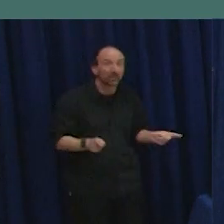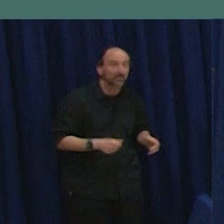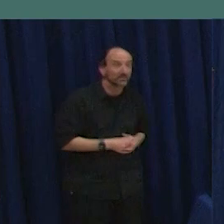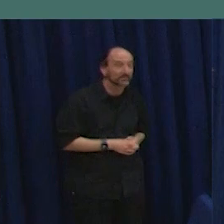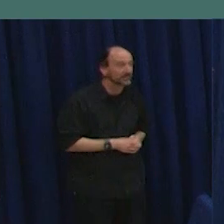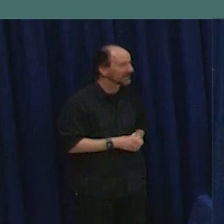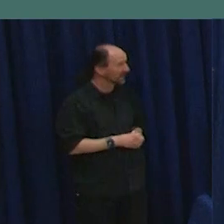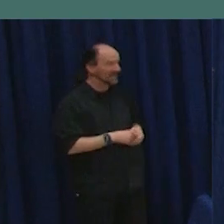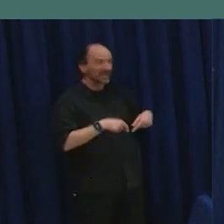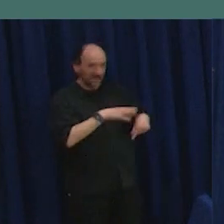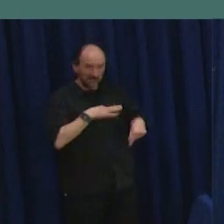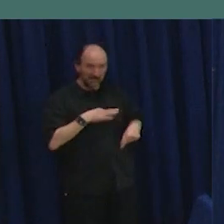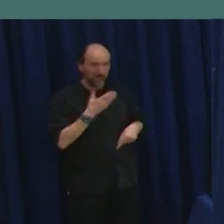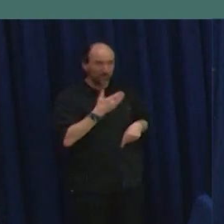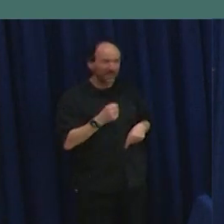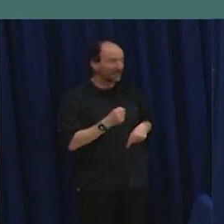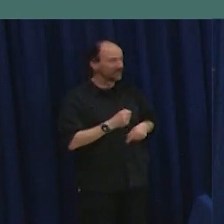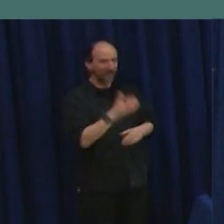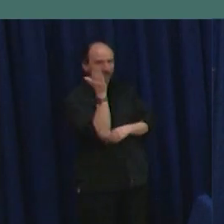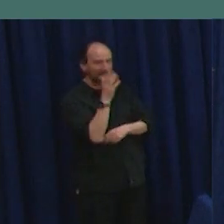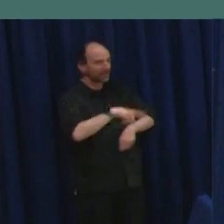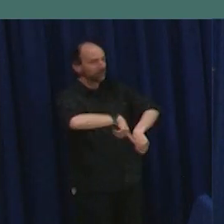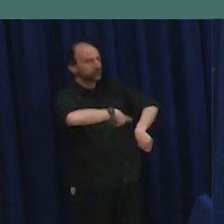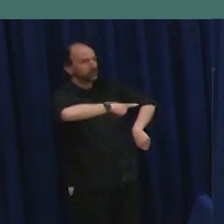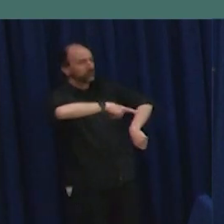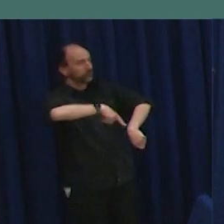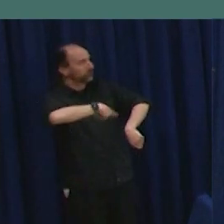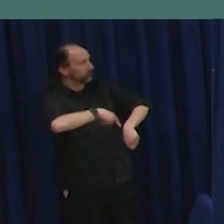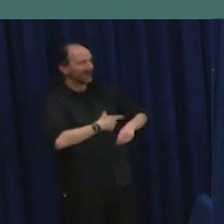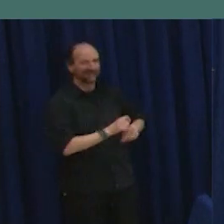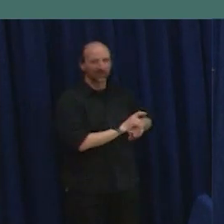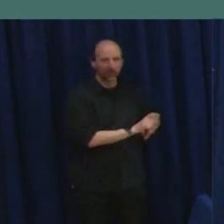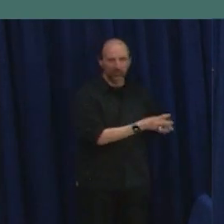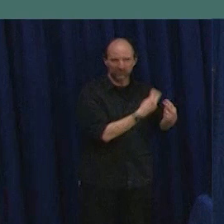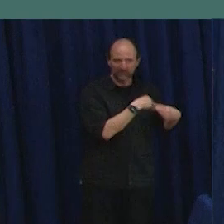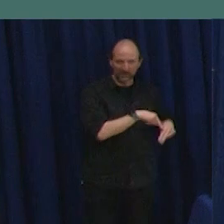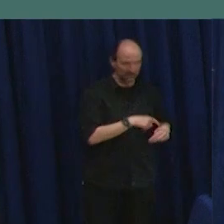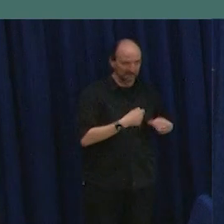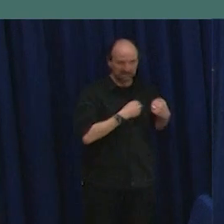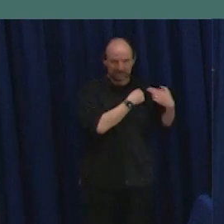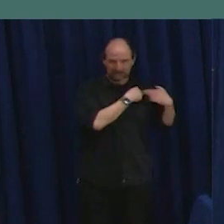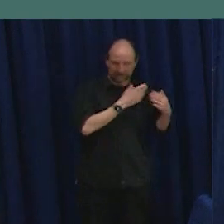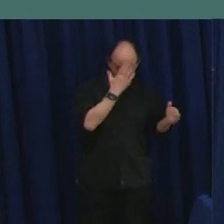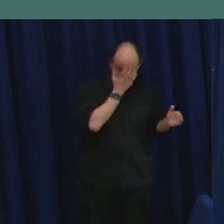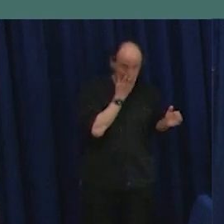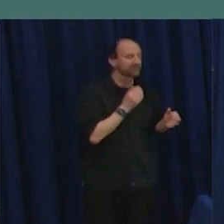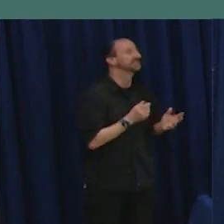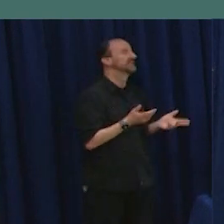lectures at the medical school, we got a course review coming up, I'm in charge . Exams